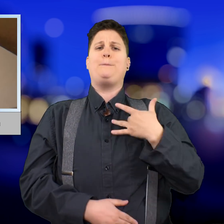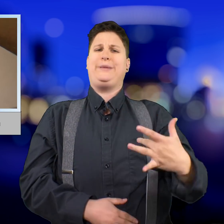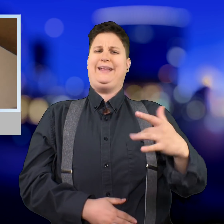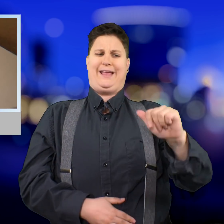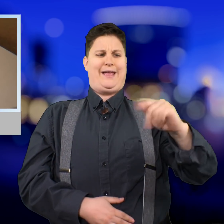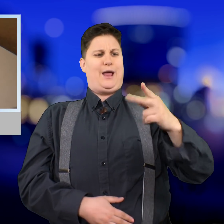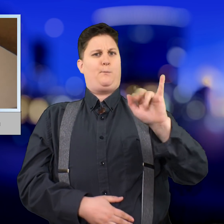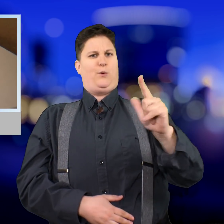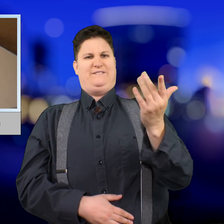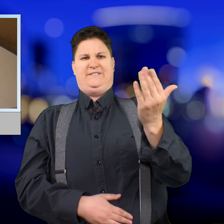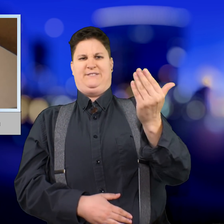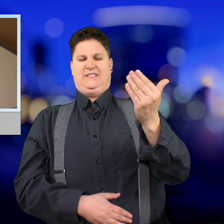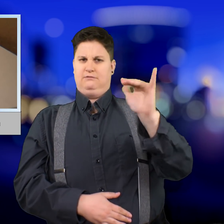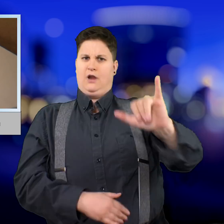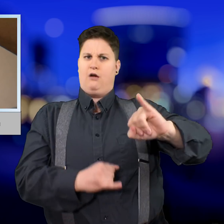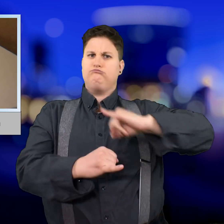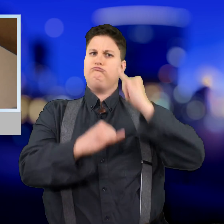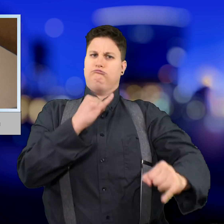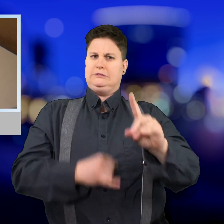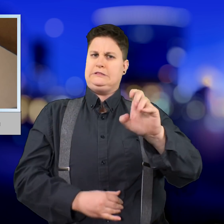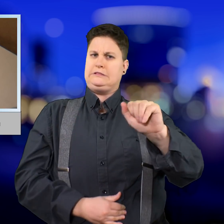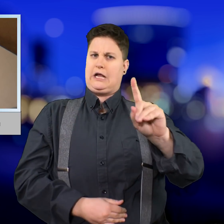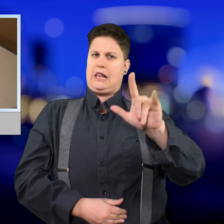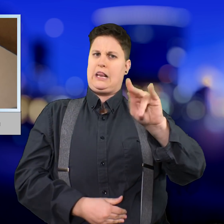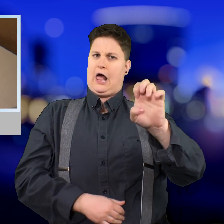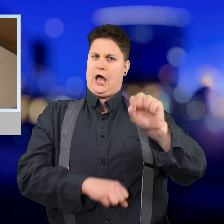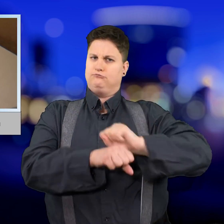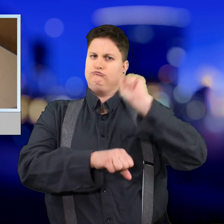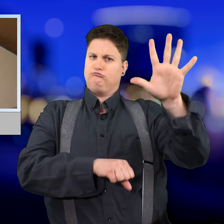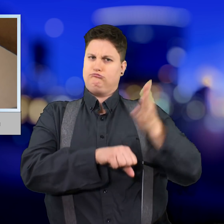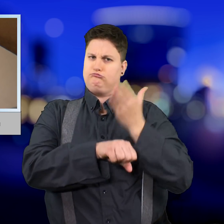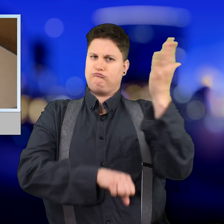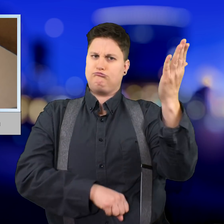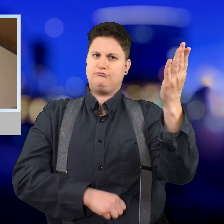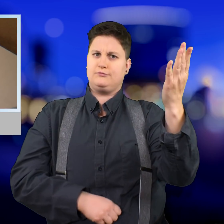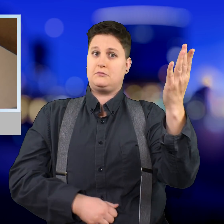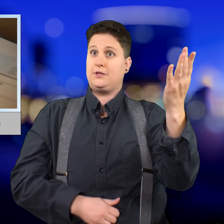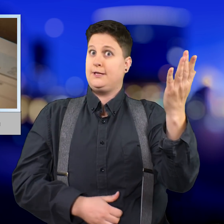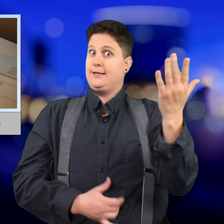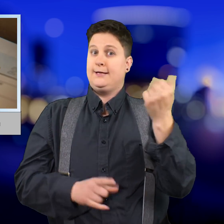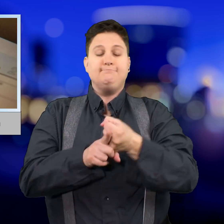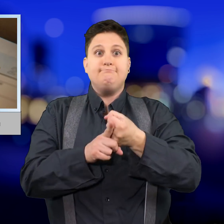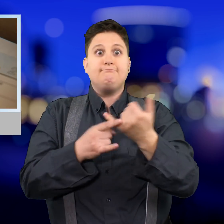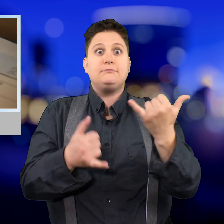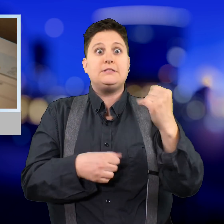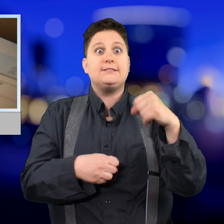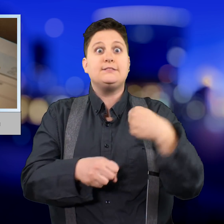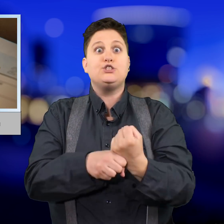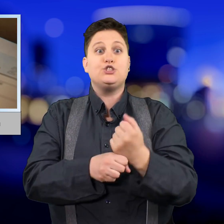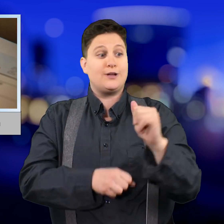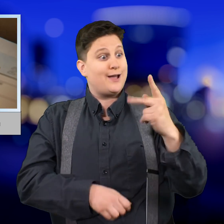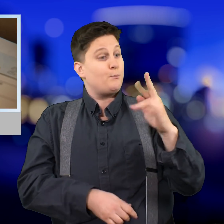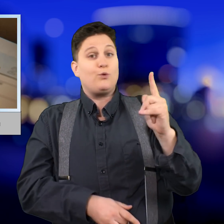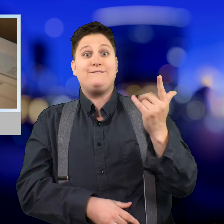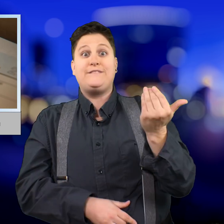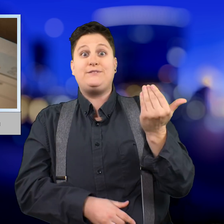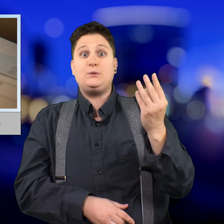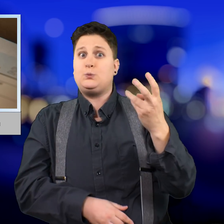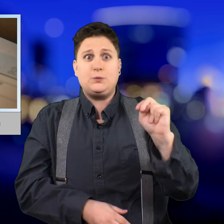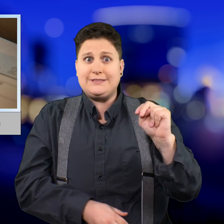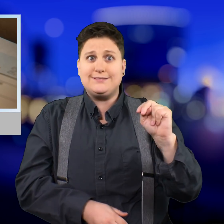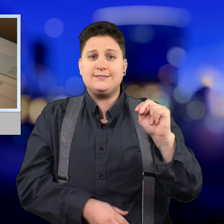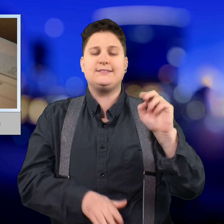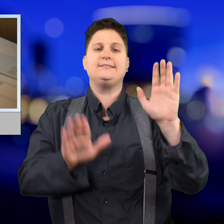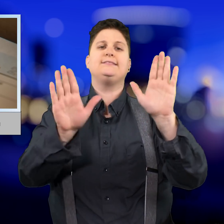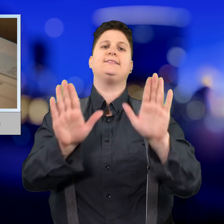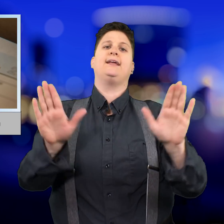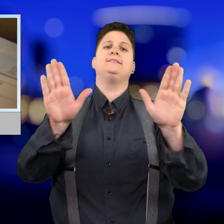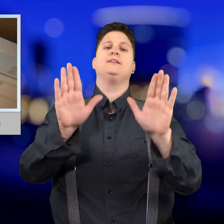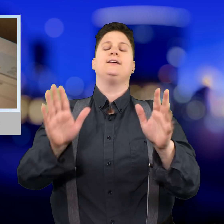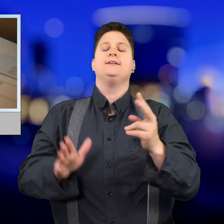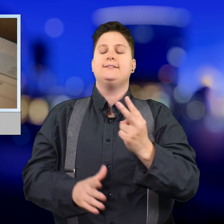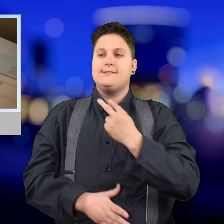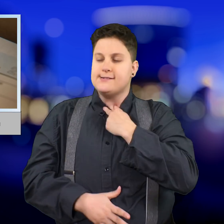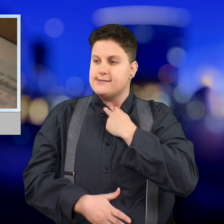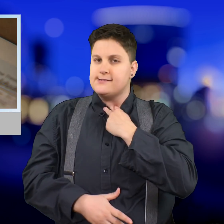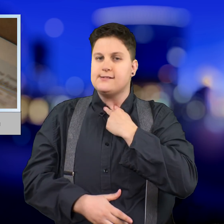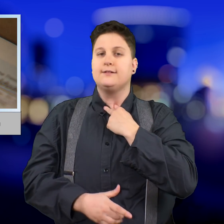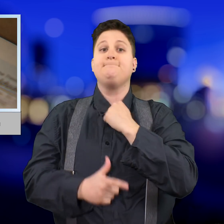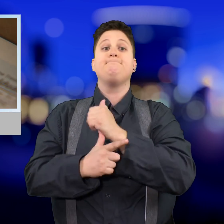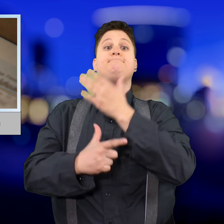Normally April 15th is the final filing deadline but it falls on Sunday this year.